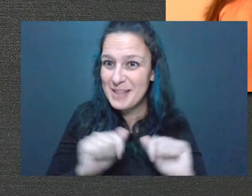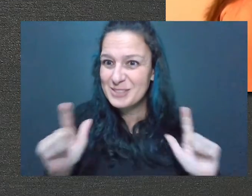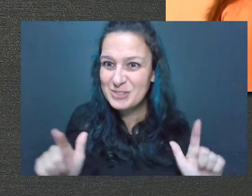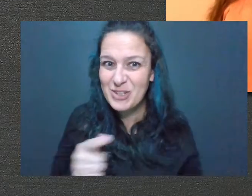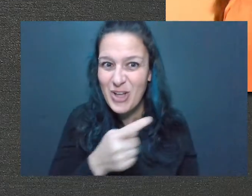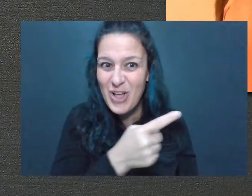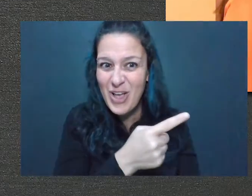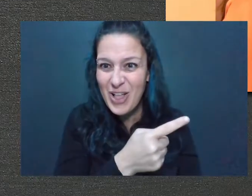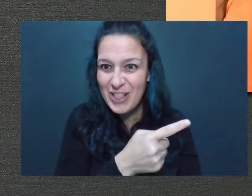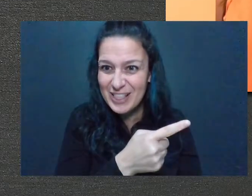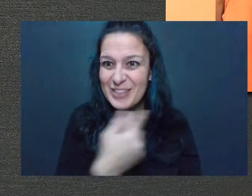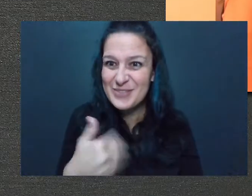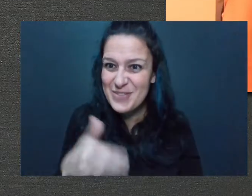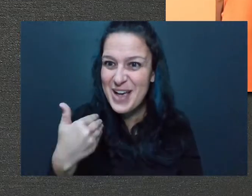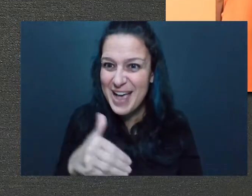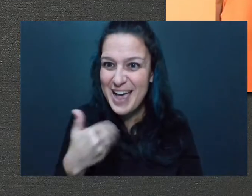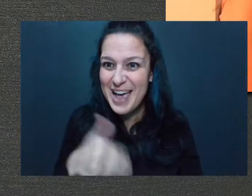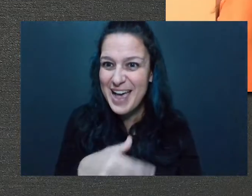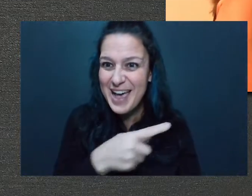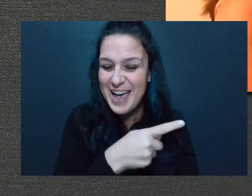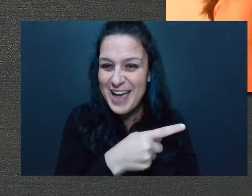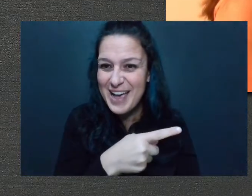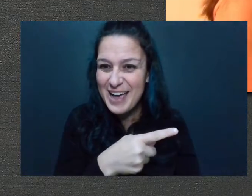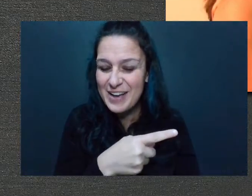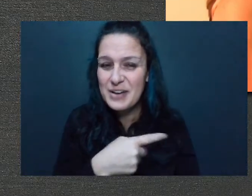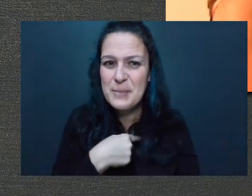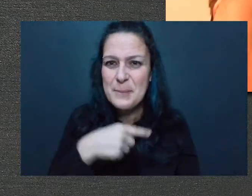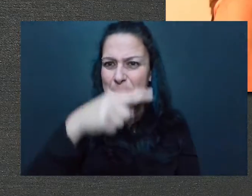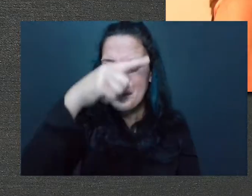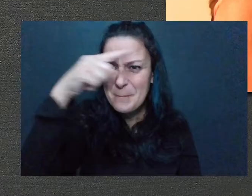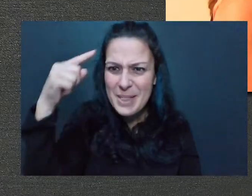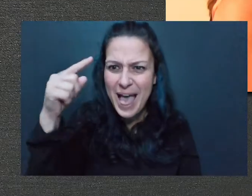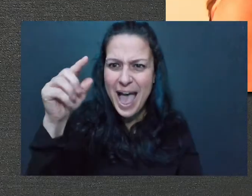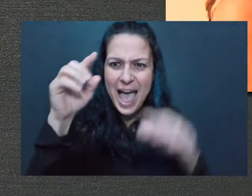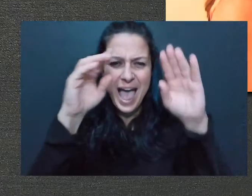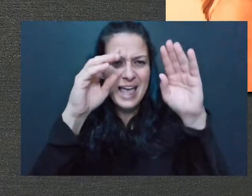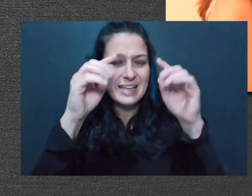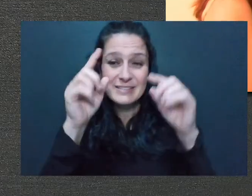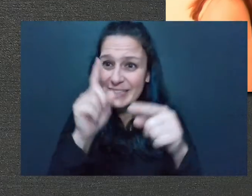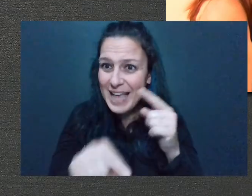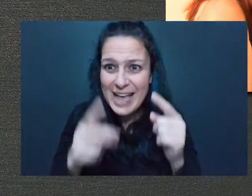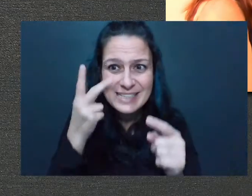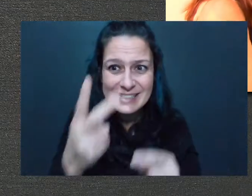Check out the shape of that bird. He's so black, you can't even see his eyes.